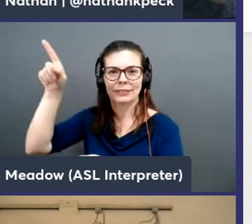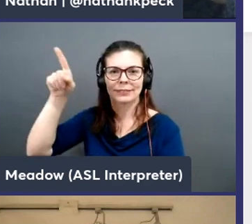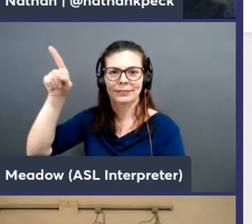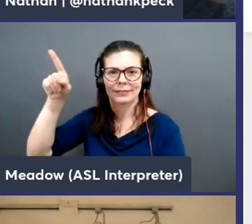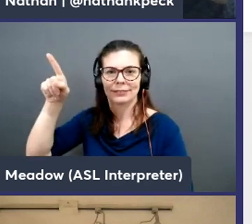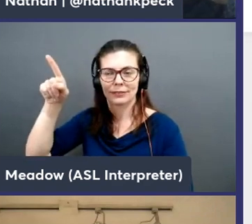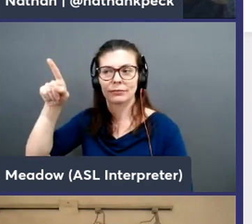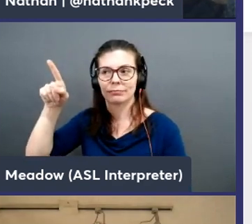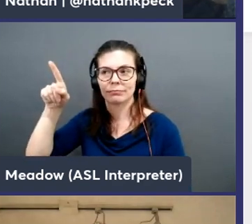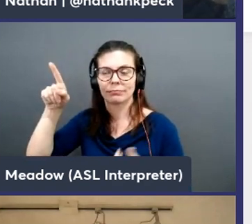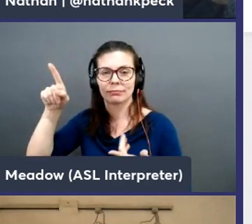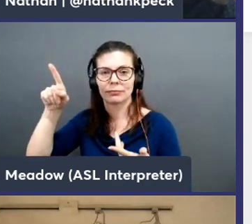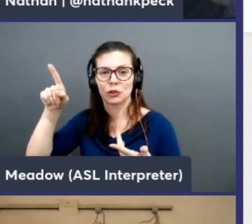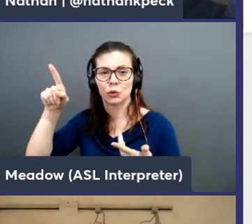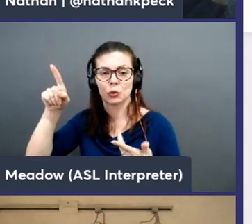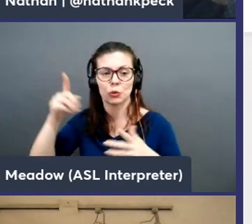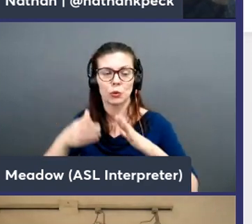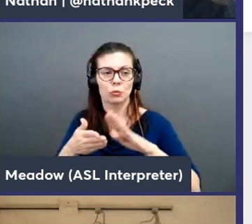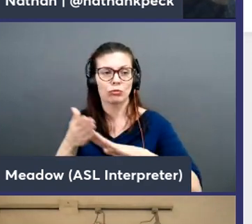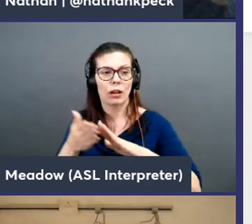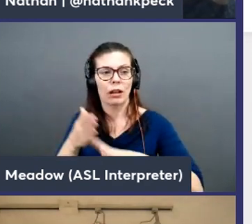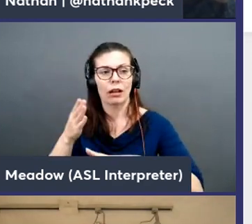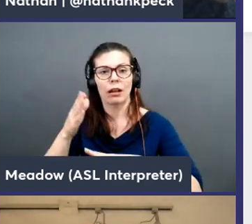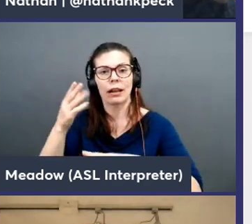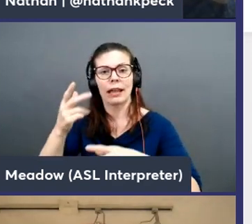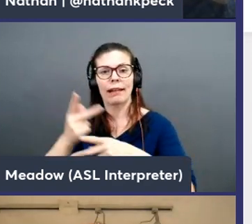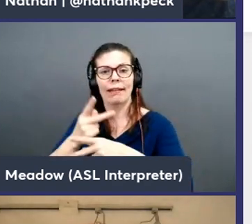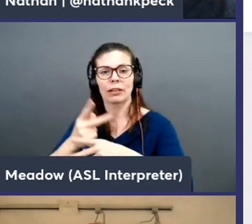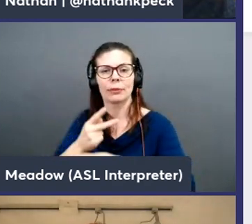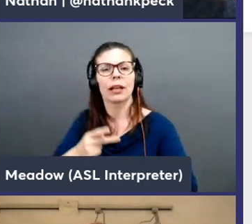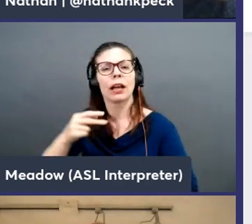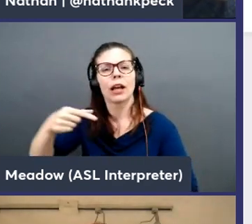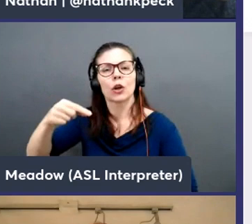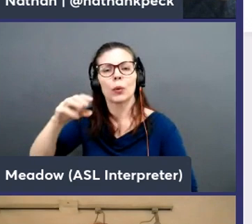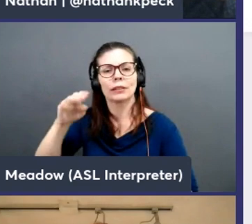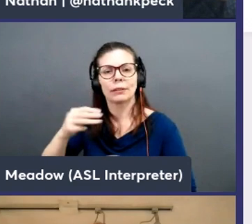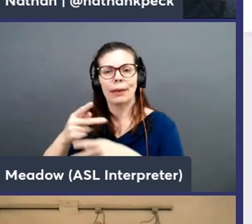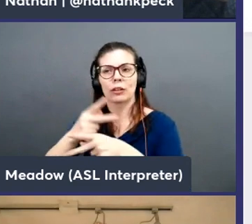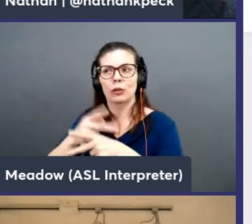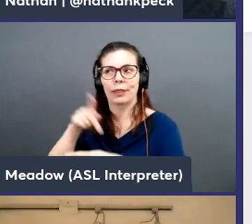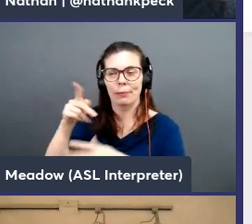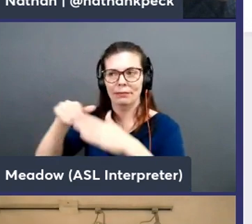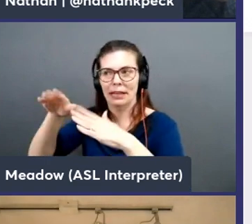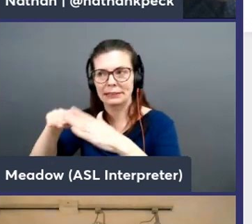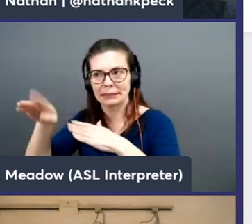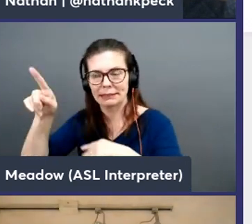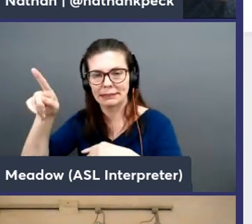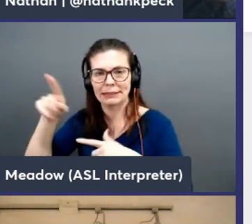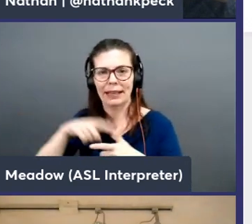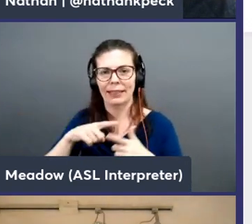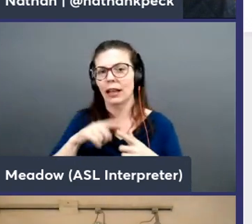to run an algorithm, like a quantum algorithm, and then I just changed like one line of code